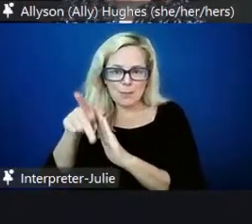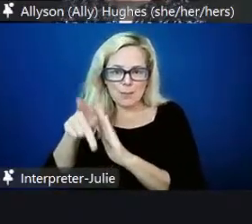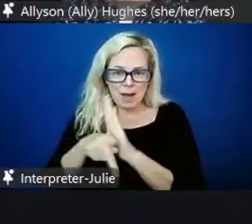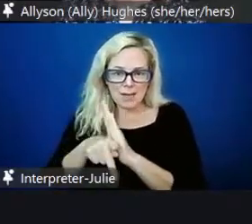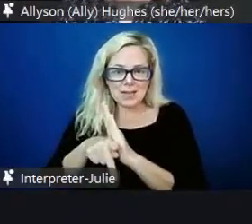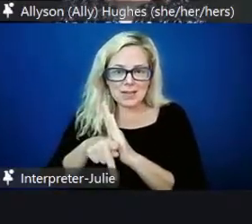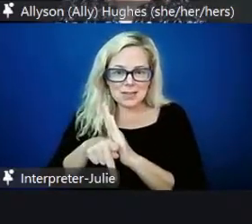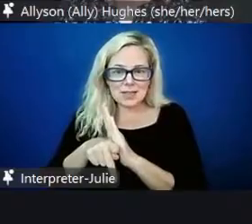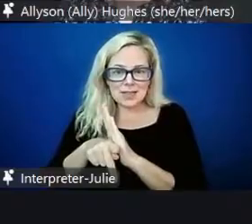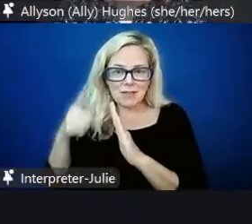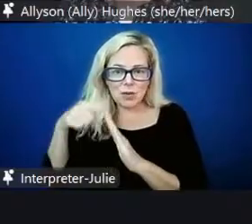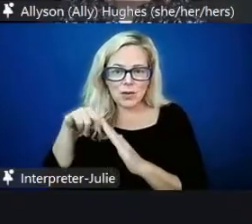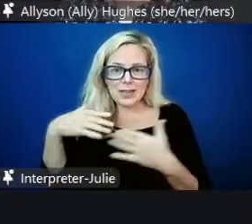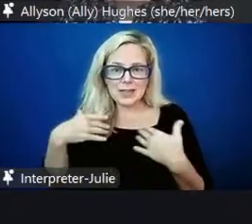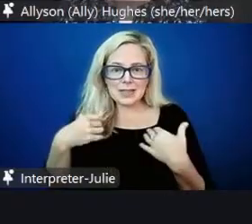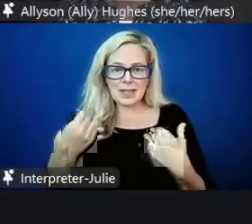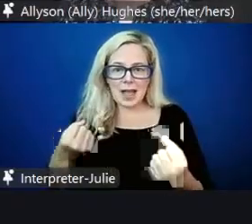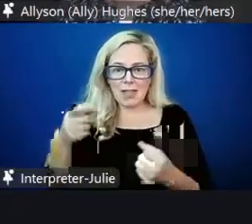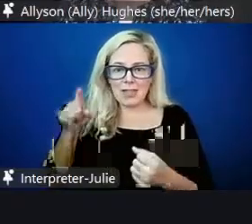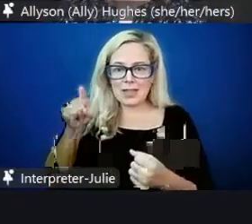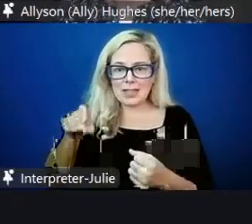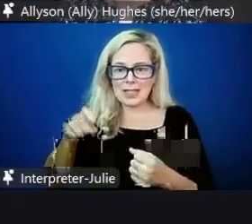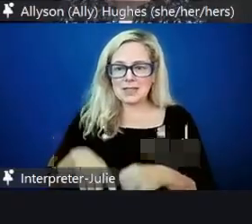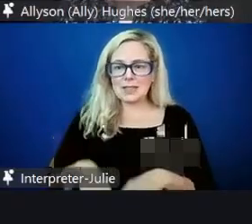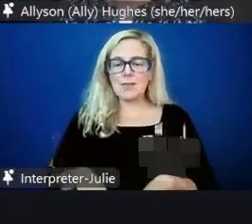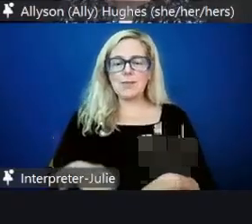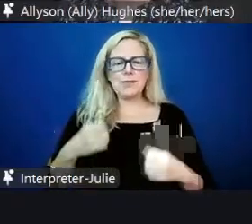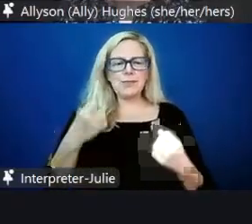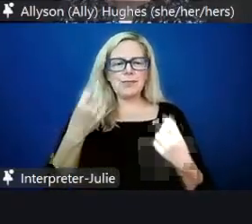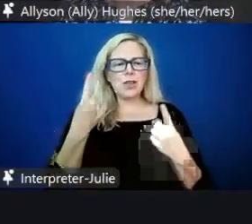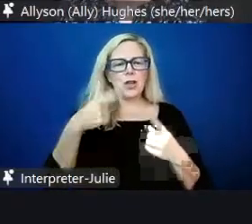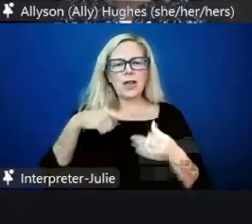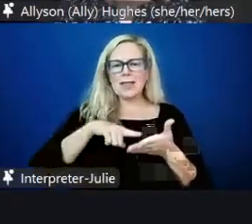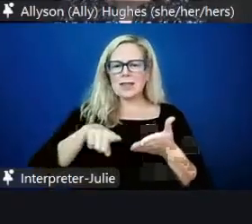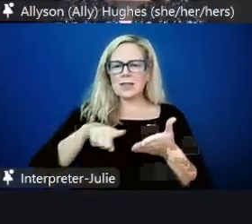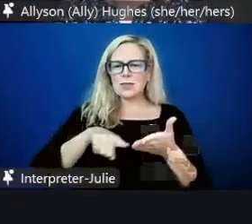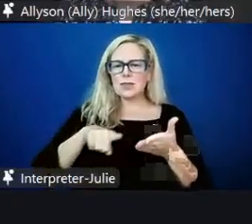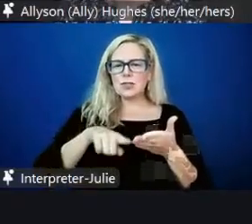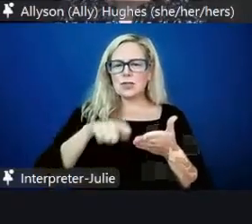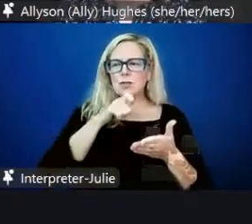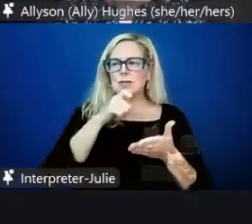This was not meant to be a representative study, but illustrated some really important themes that